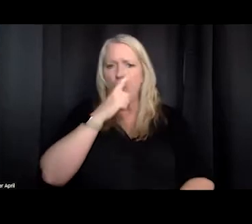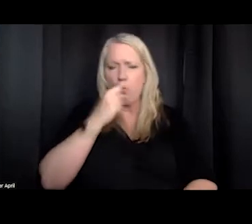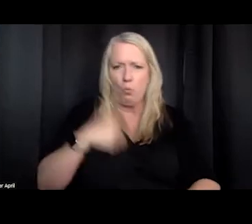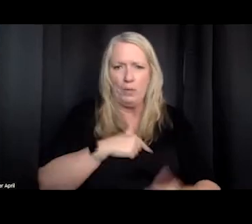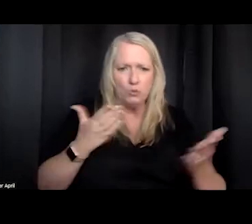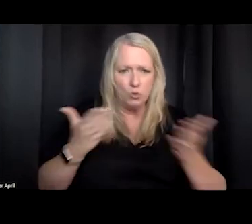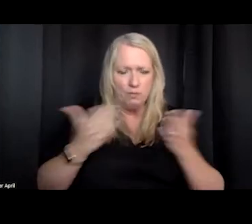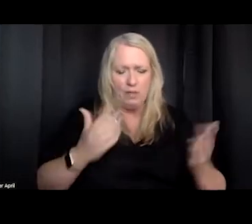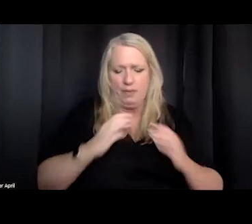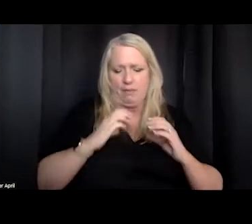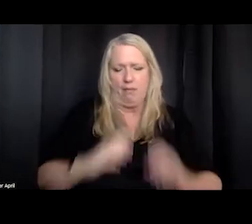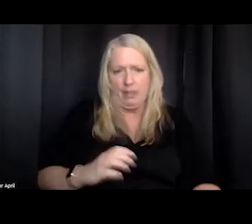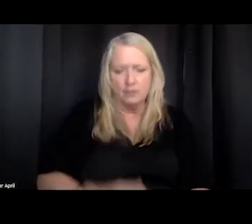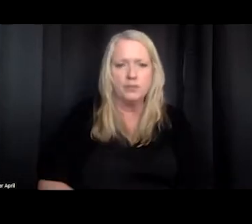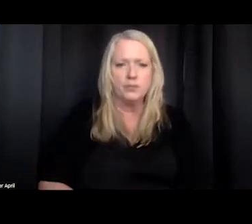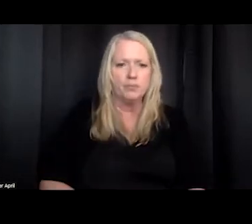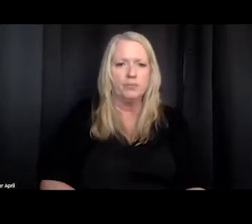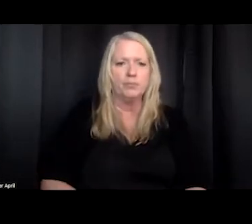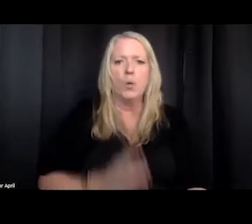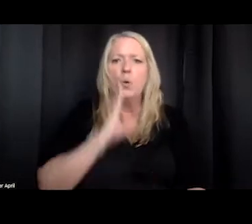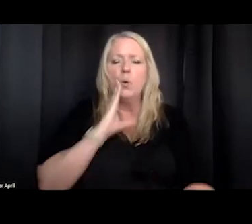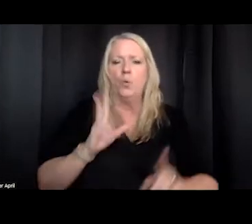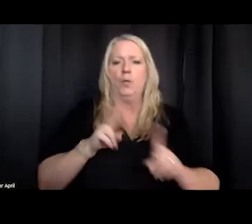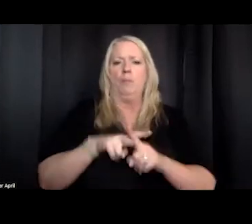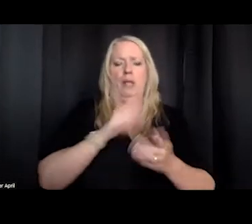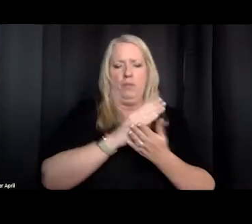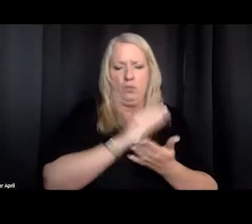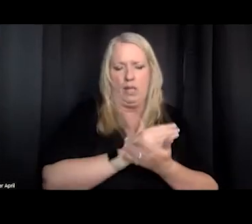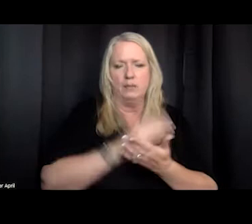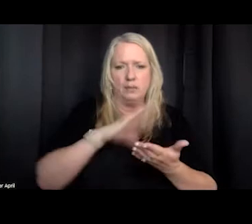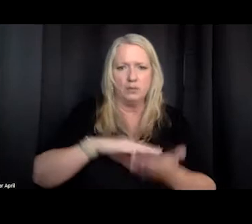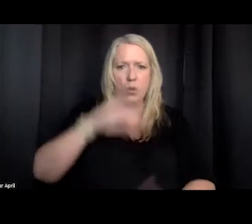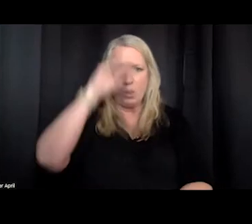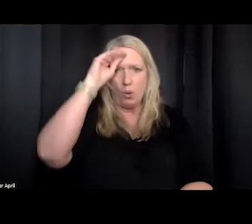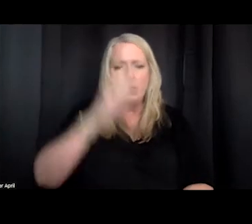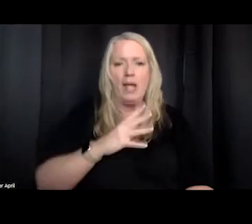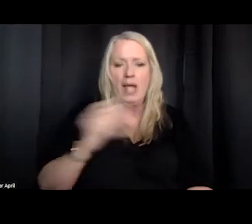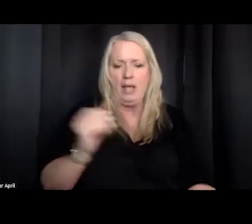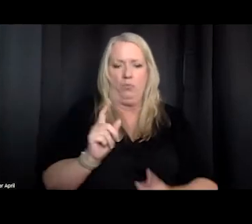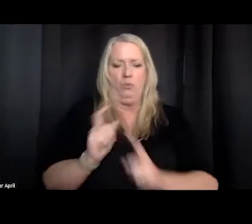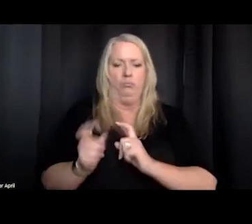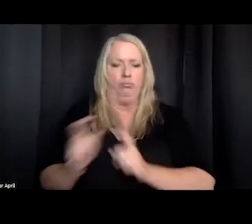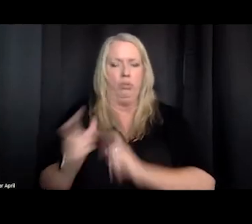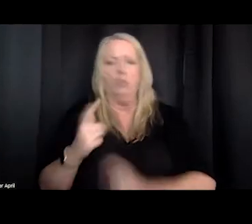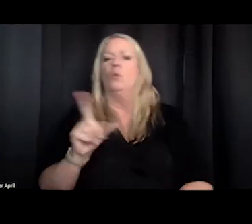CLIENTS. SO, WE WILL APPLY THE LESS SO*BS LEARNED, AND TWEAK THE MODEL WHERE WE CAN, NEED TO, TO BE